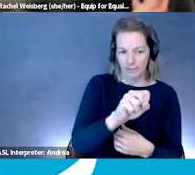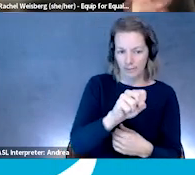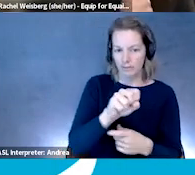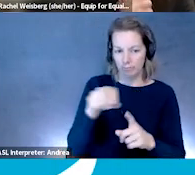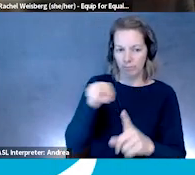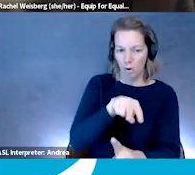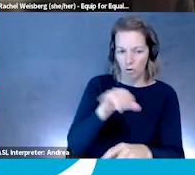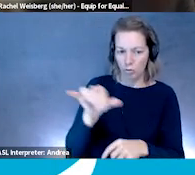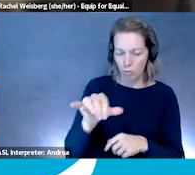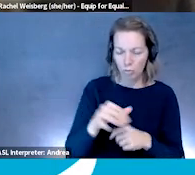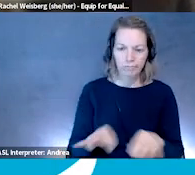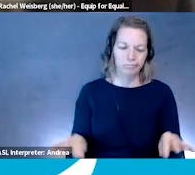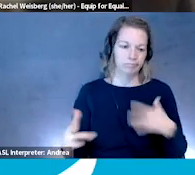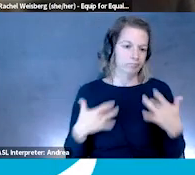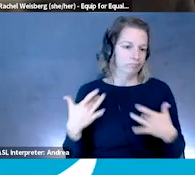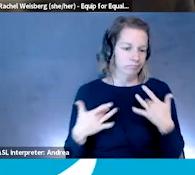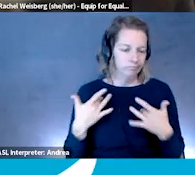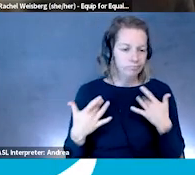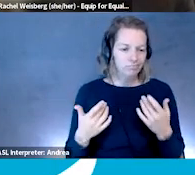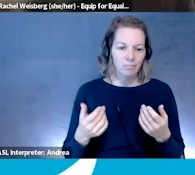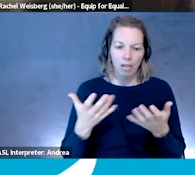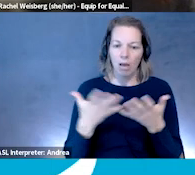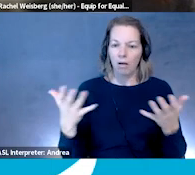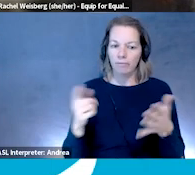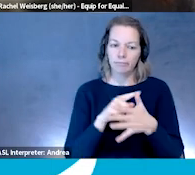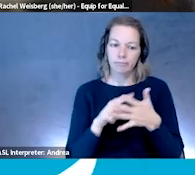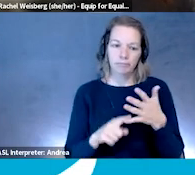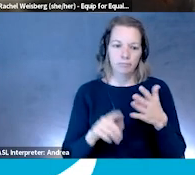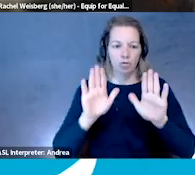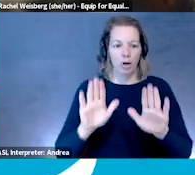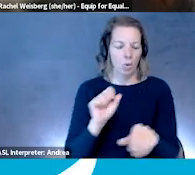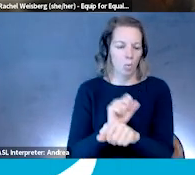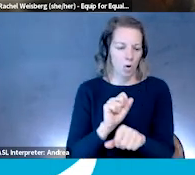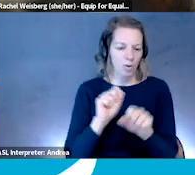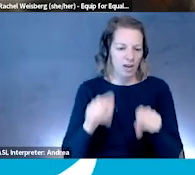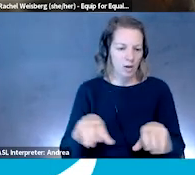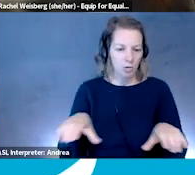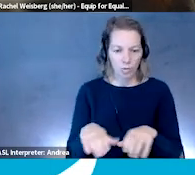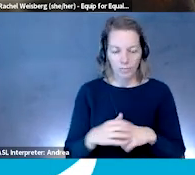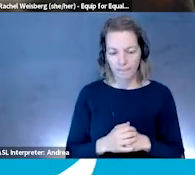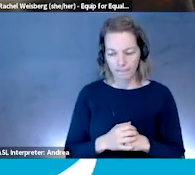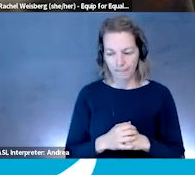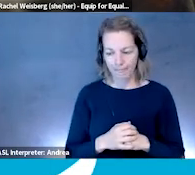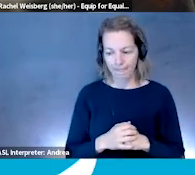DRS AND SAME THING WITH EMPLOYMENT, WE ARE PROVIDING EMPLOYMENT ASSISTANCE AND NOW